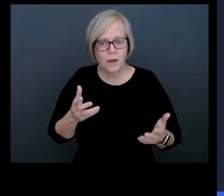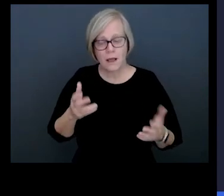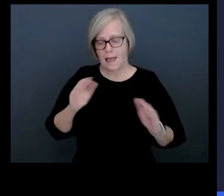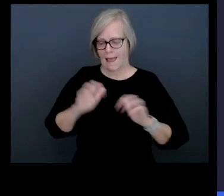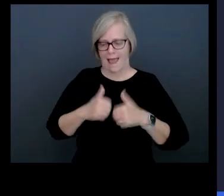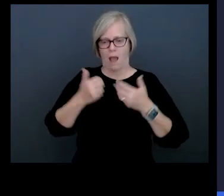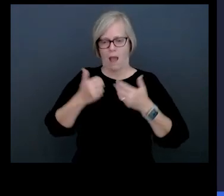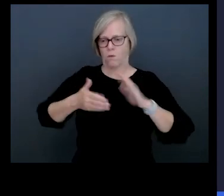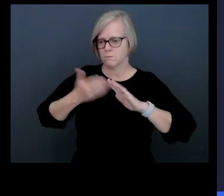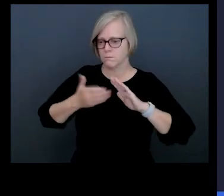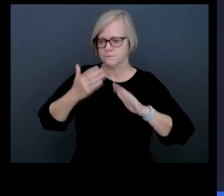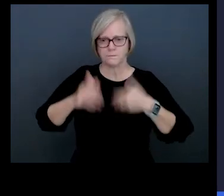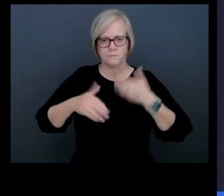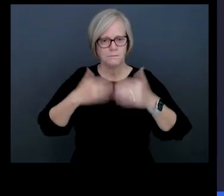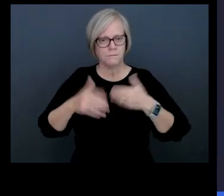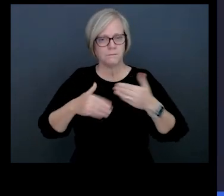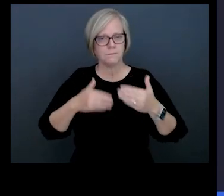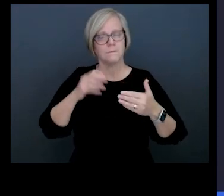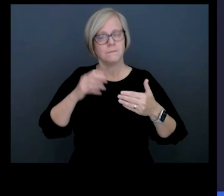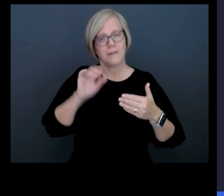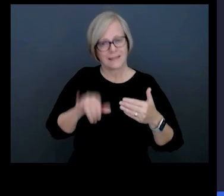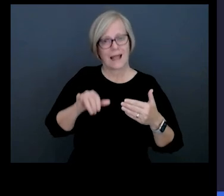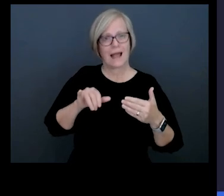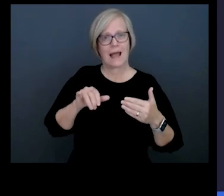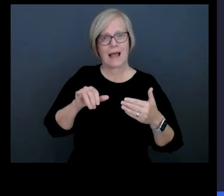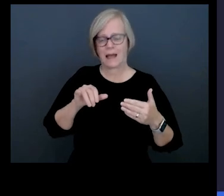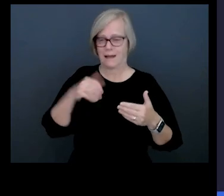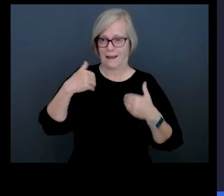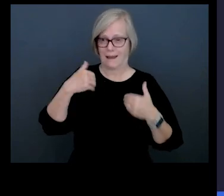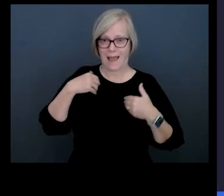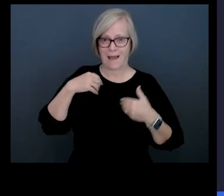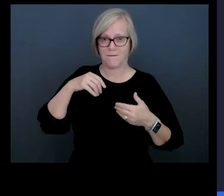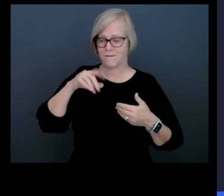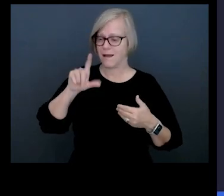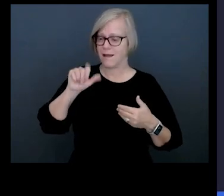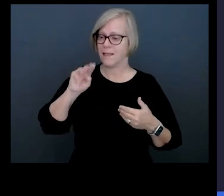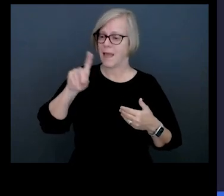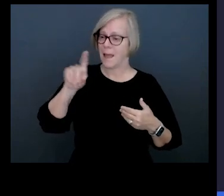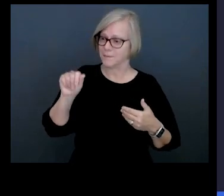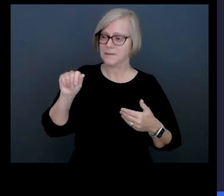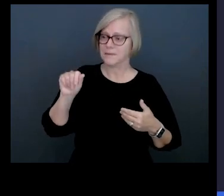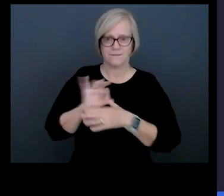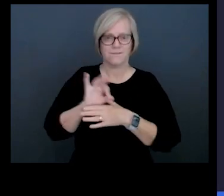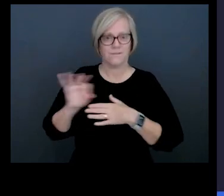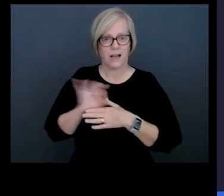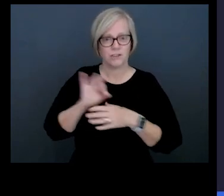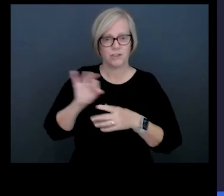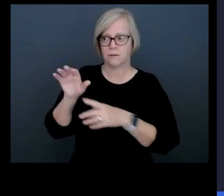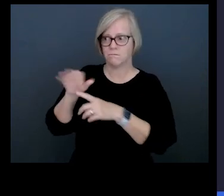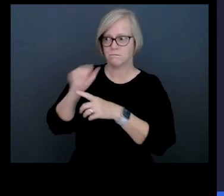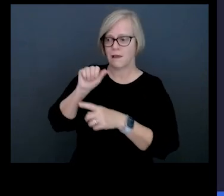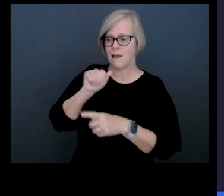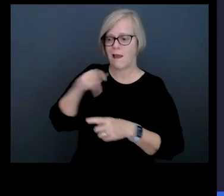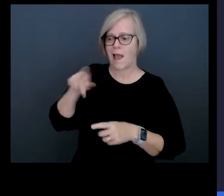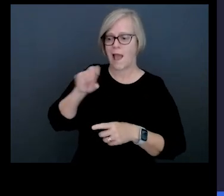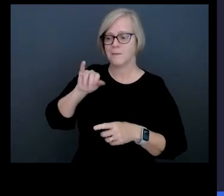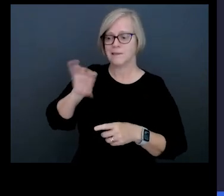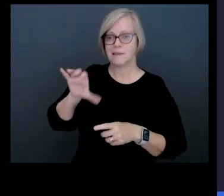of having a Lambda function call the AppSync API, we support that as well.